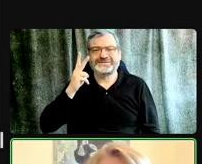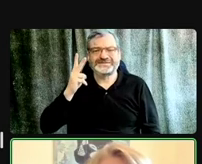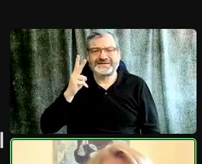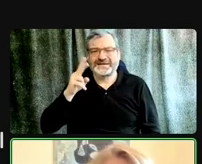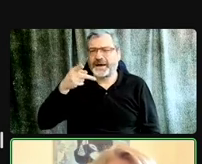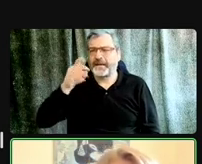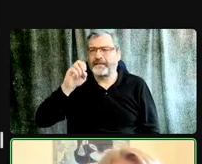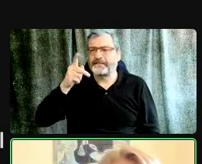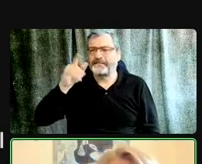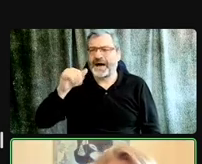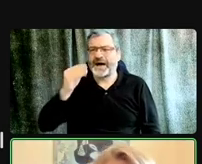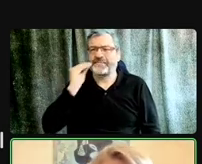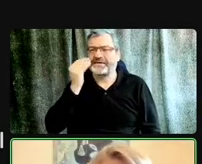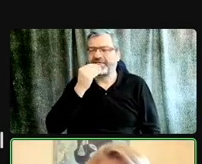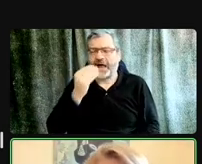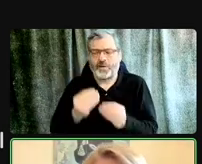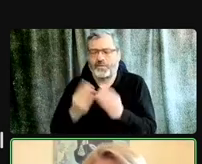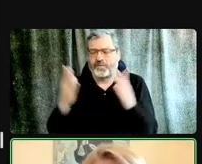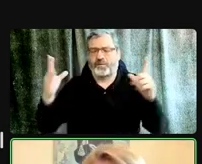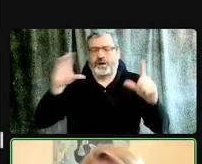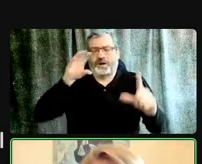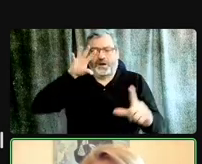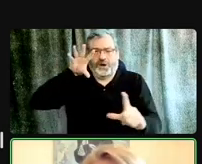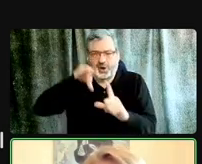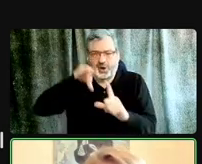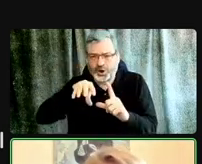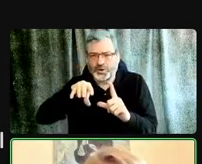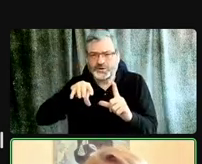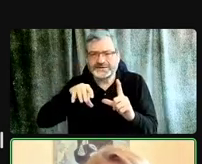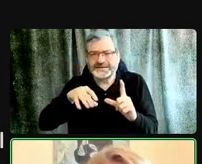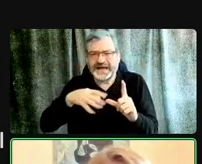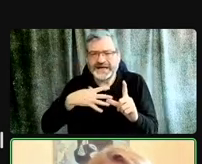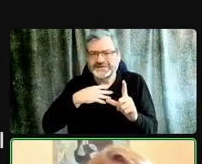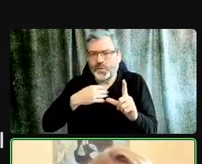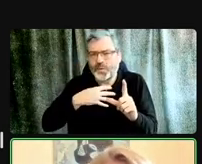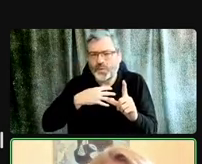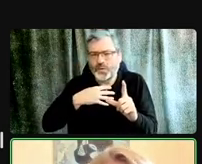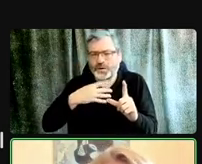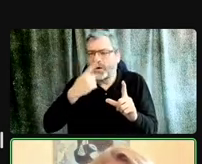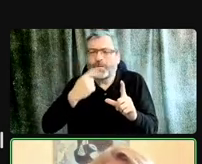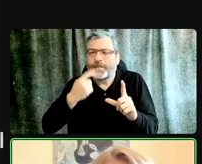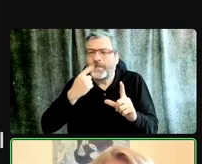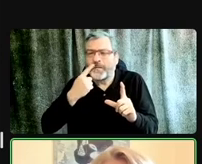It's bright red, and it has some touches of Orange. At the ends of the flower,